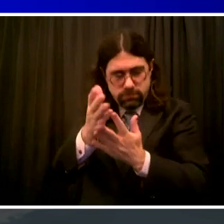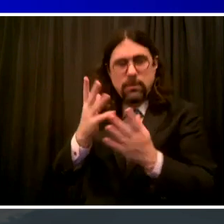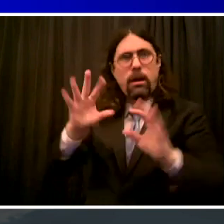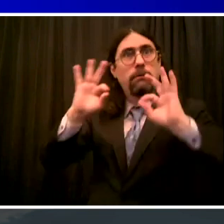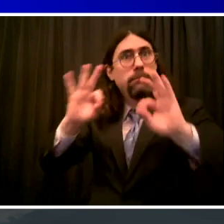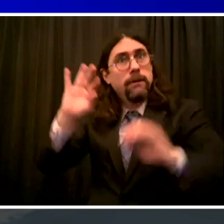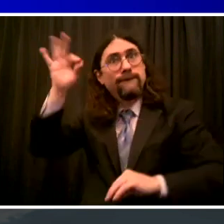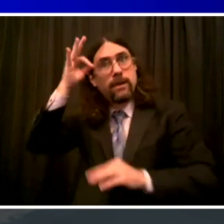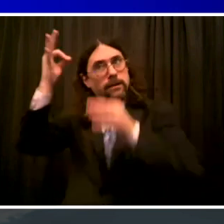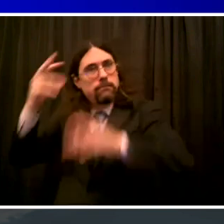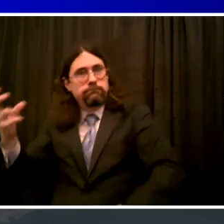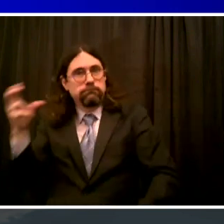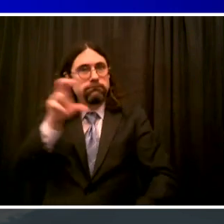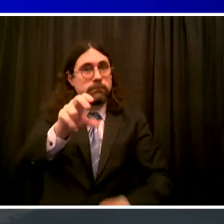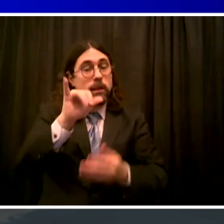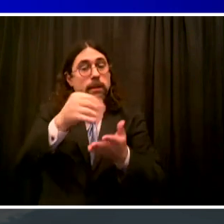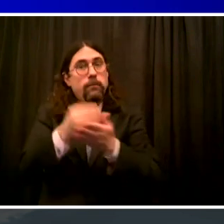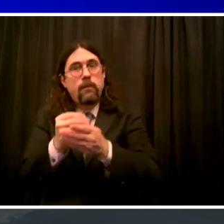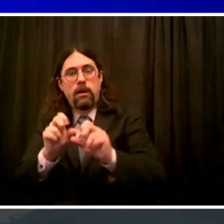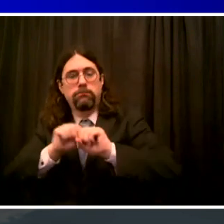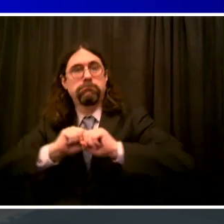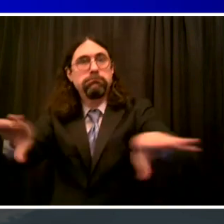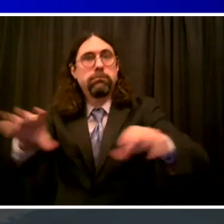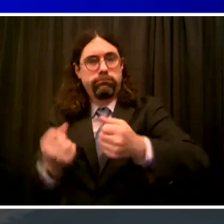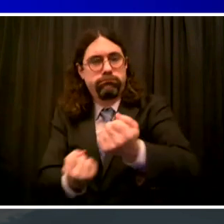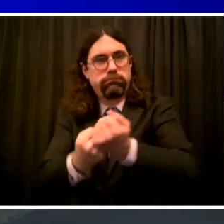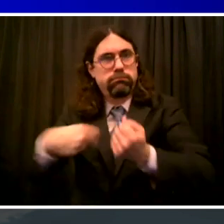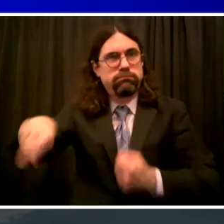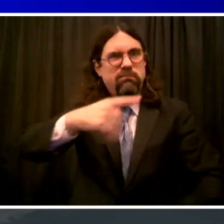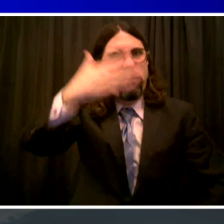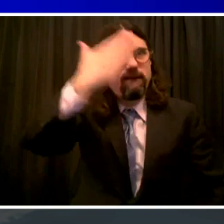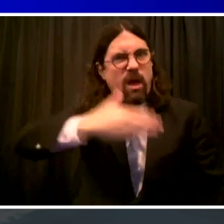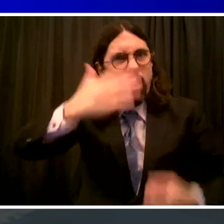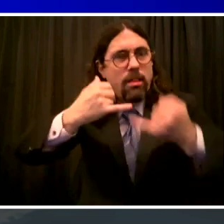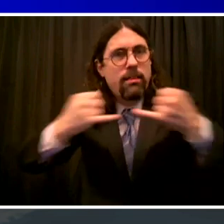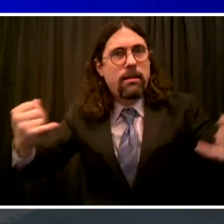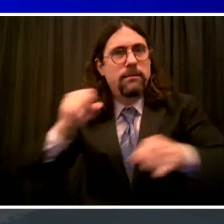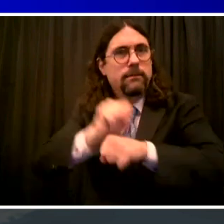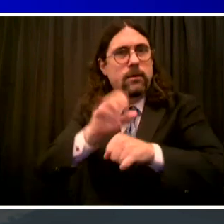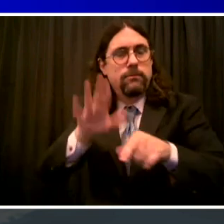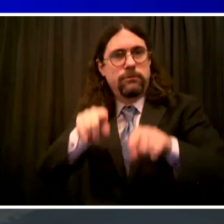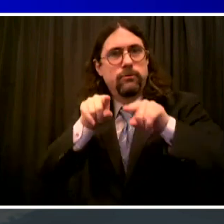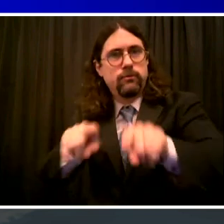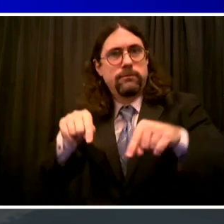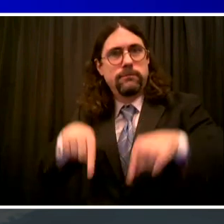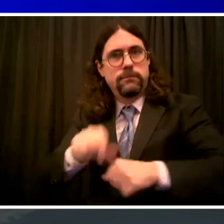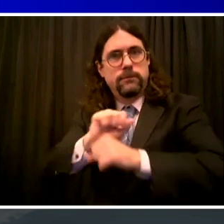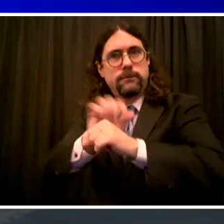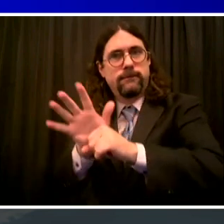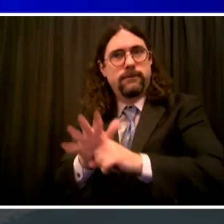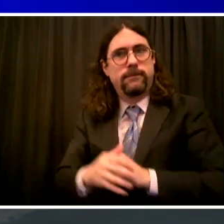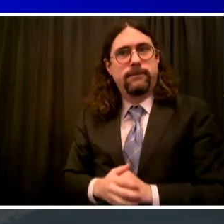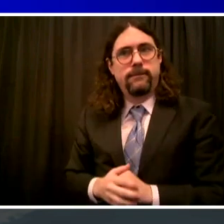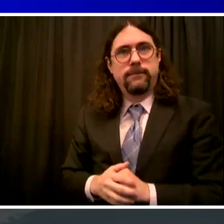FROM THE PLACE THAT ACTUALLY MANAGDE T ODO IT ON A VAST SCALE, THE FERDEA L GOVERNMENT. SO, I VEHA BEEN,